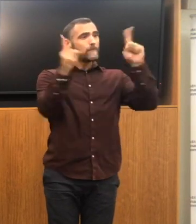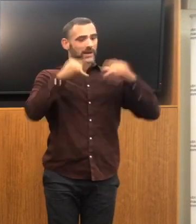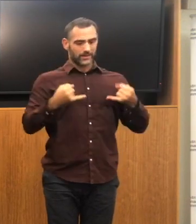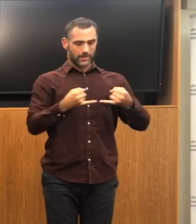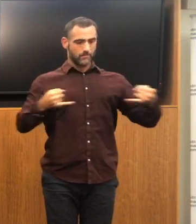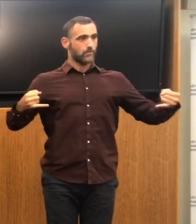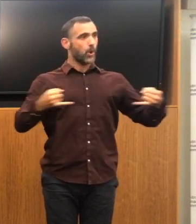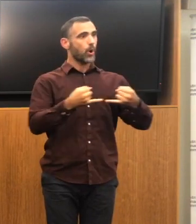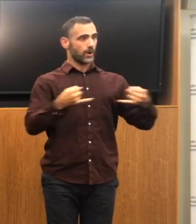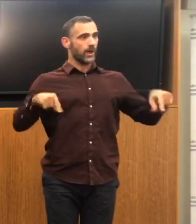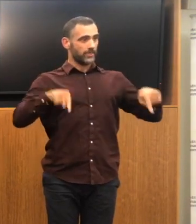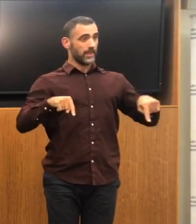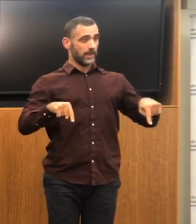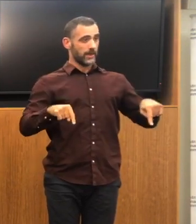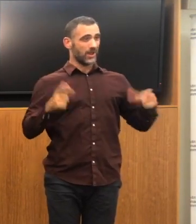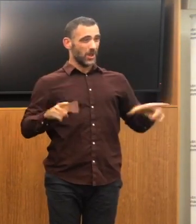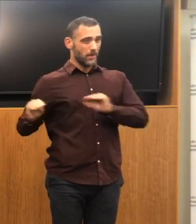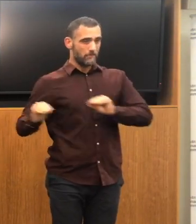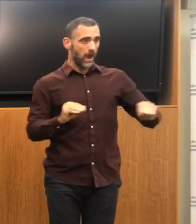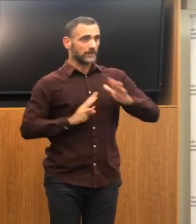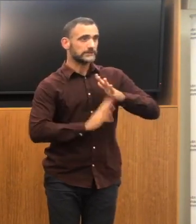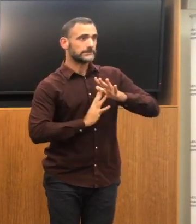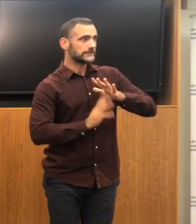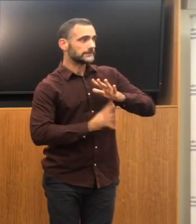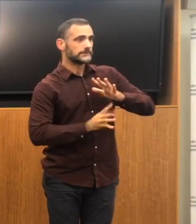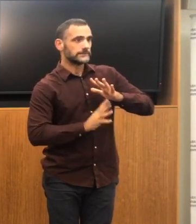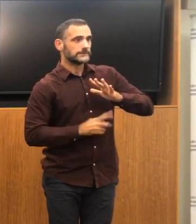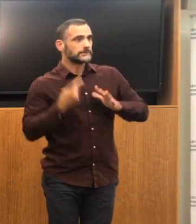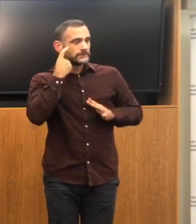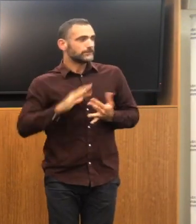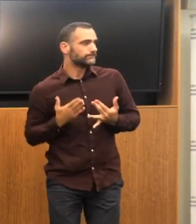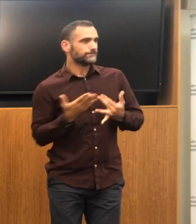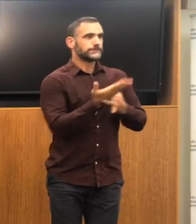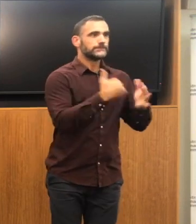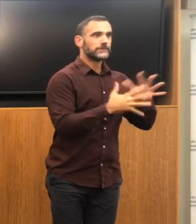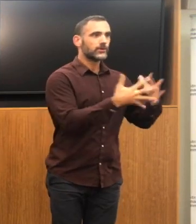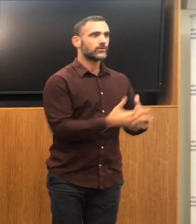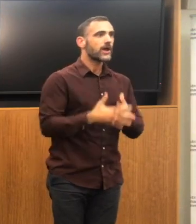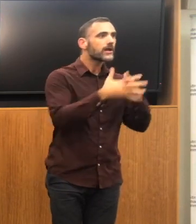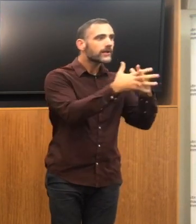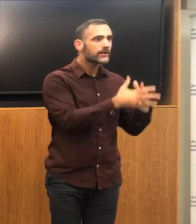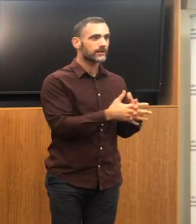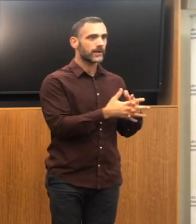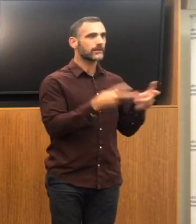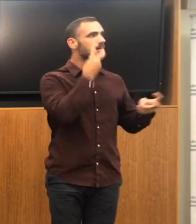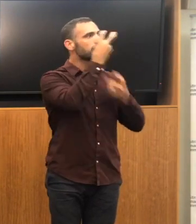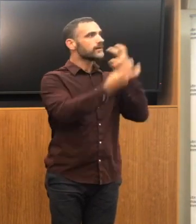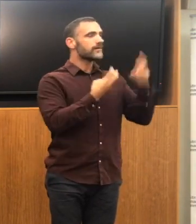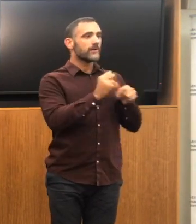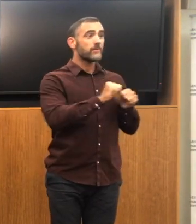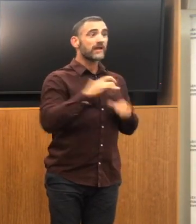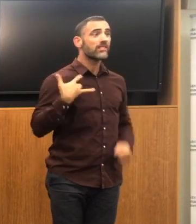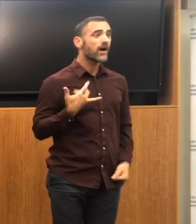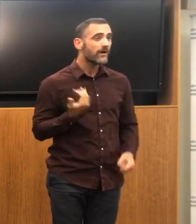are fleeing to try to get into the United States, and every humanitarian organization we've talked to said,